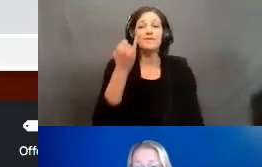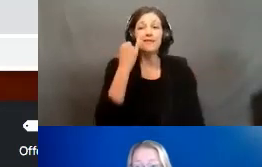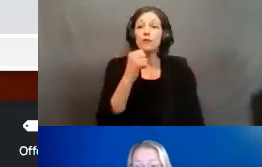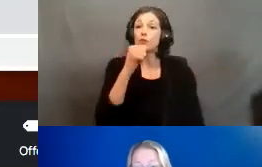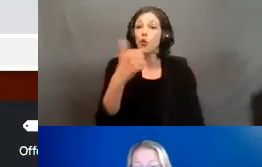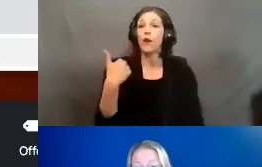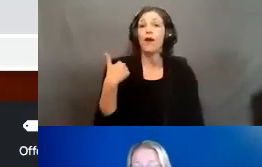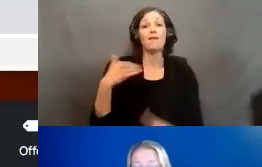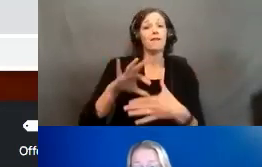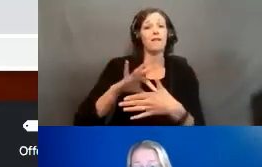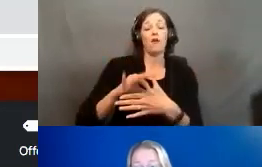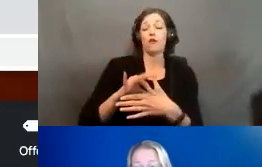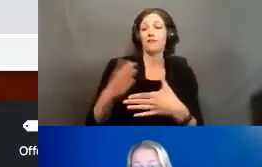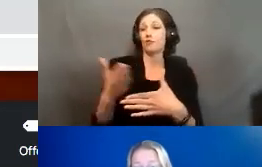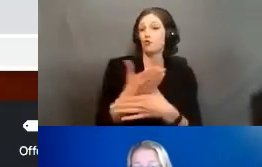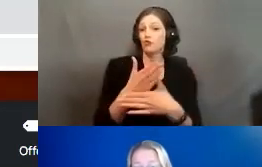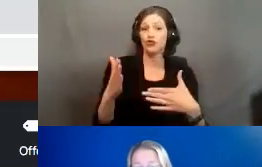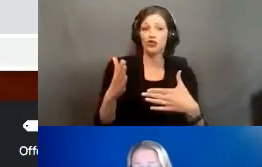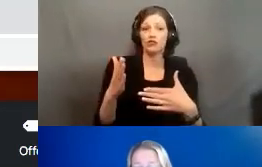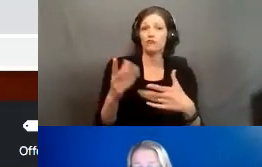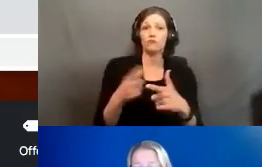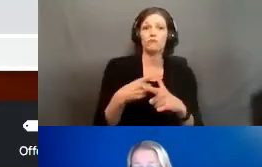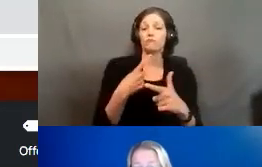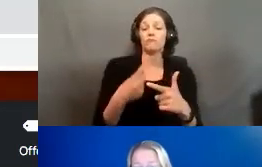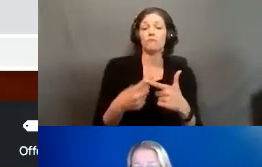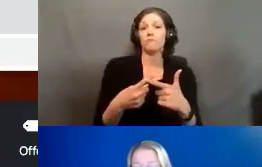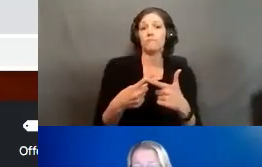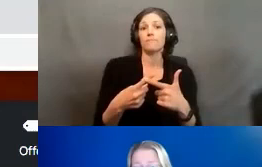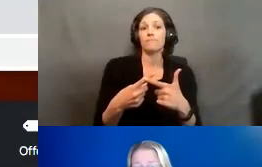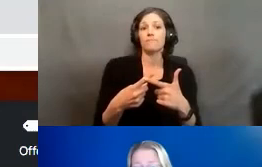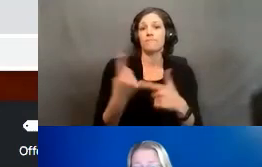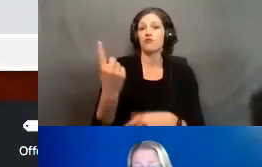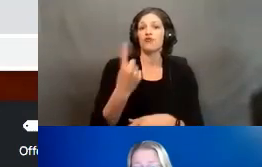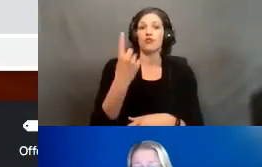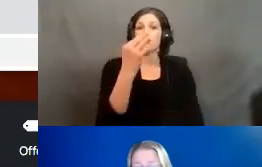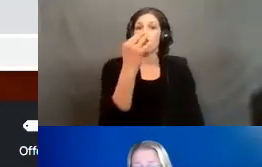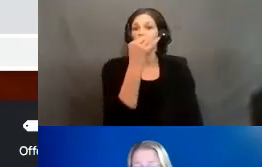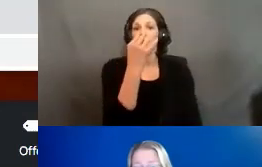12:46:08 you are sharing for your session then you can just be on camera with whoever need to